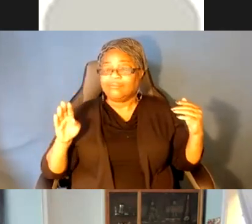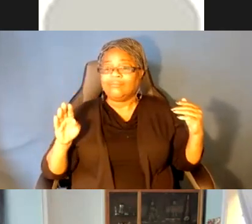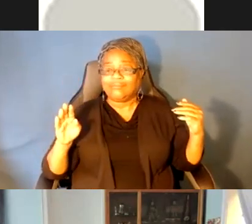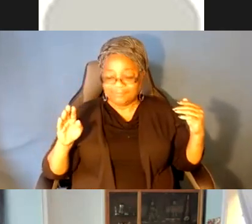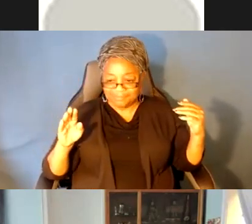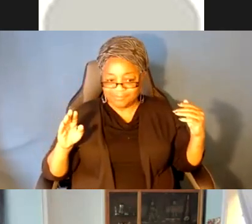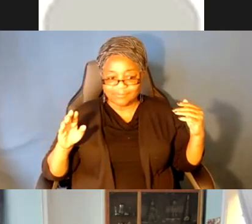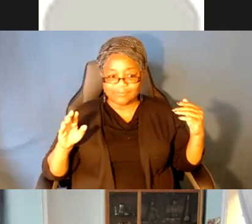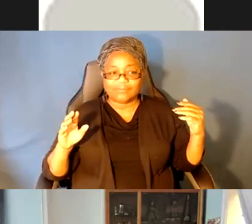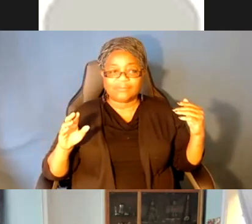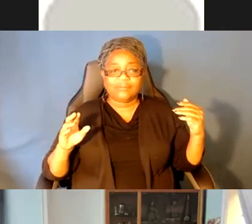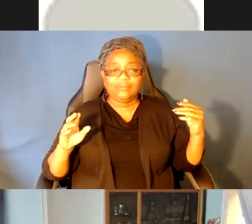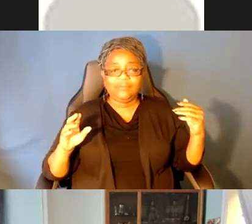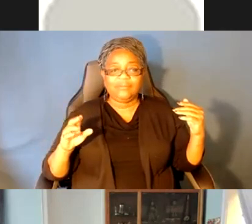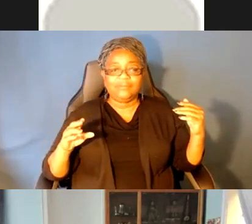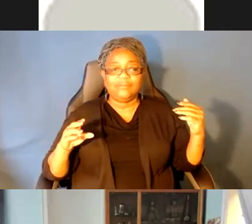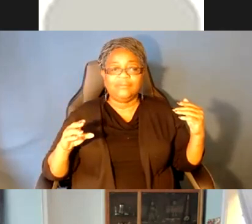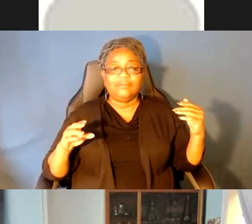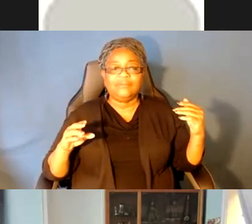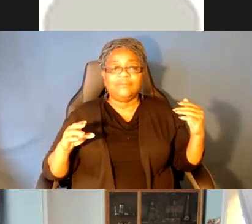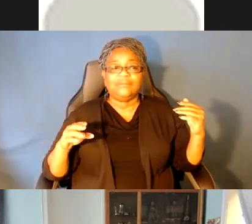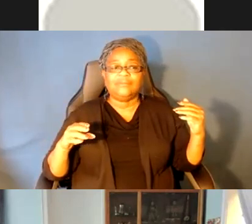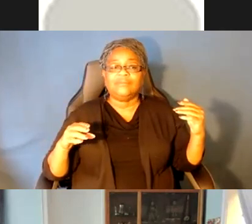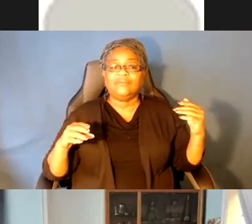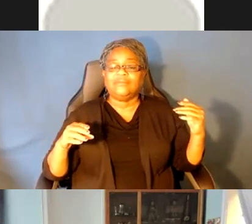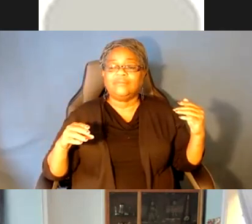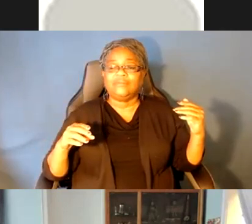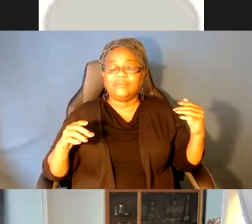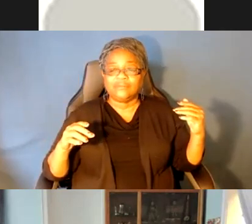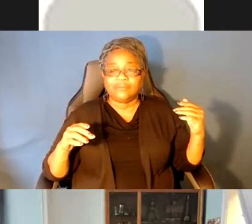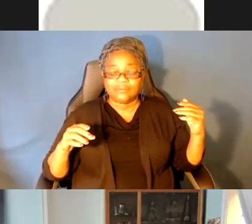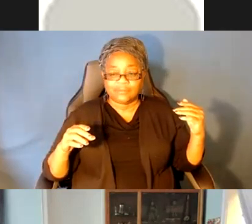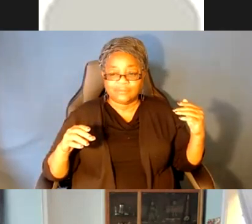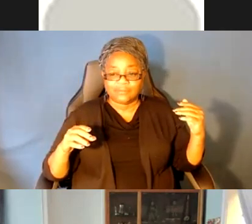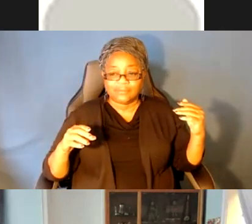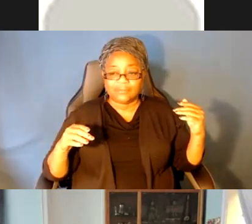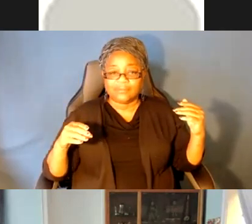Projects and expenses outside of the eligible funding period are ineligible.